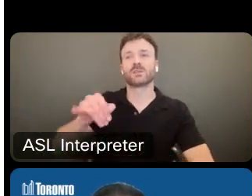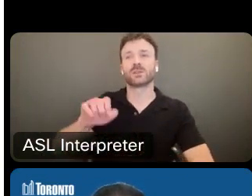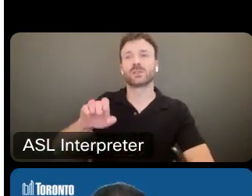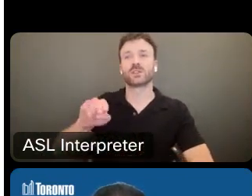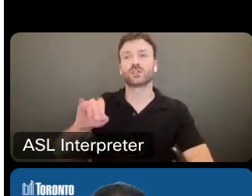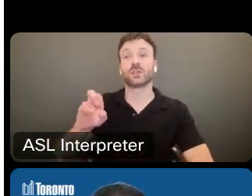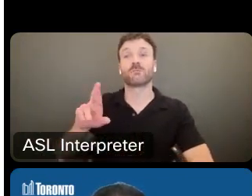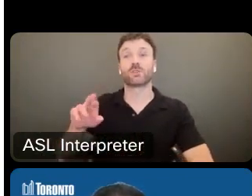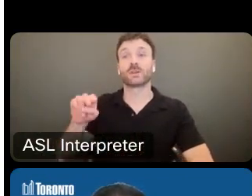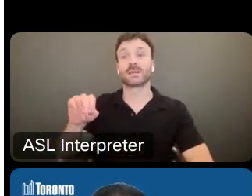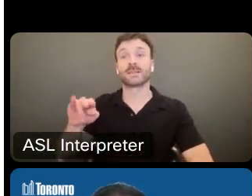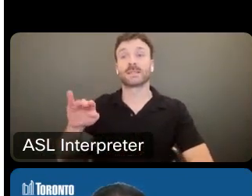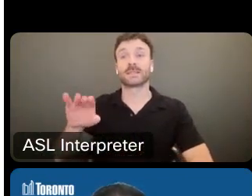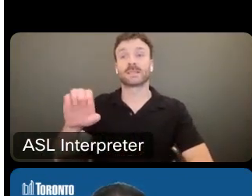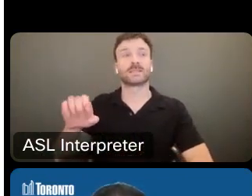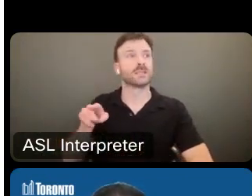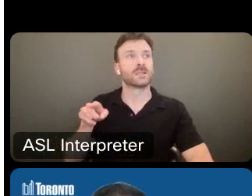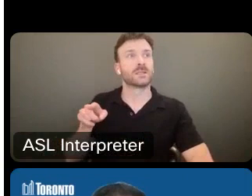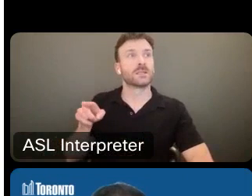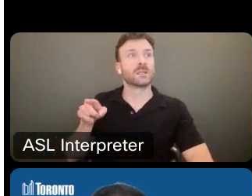She's going to be taking us through a little bit of the decision